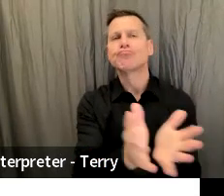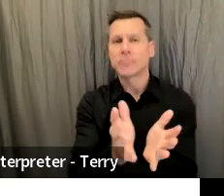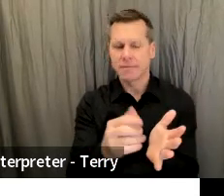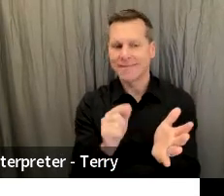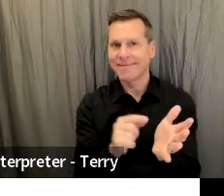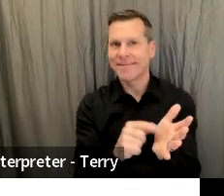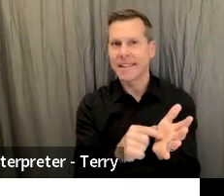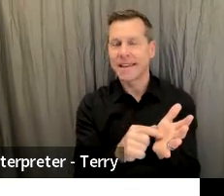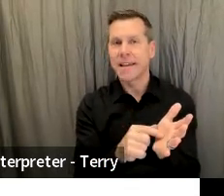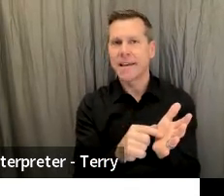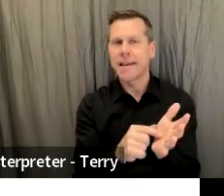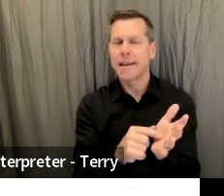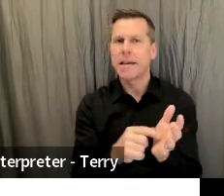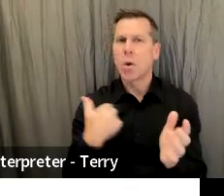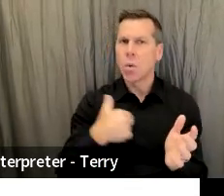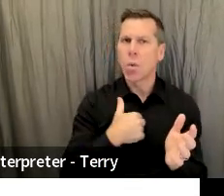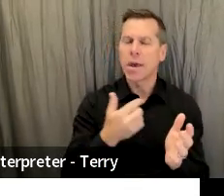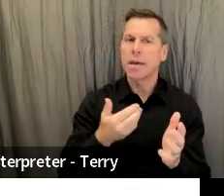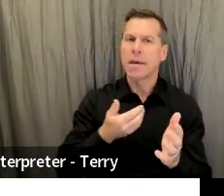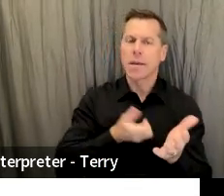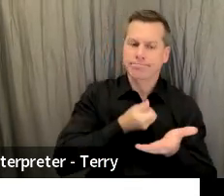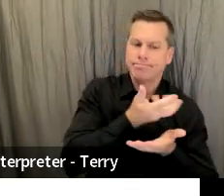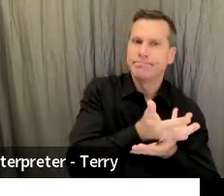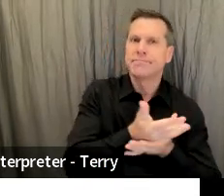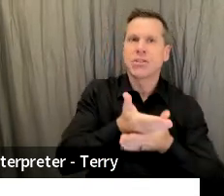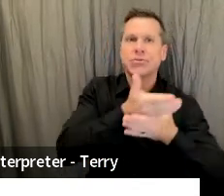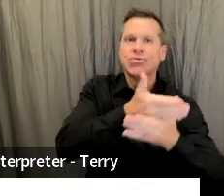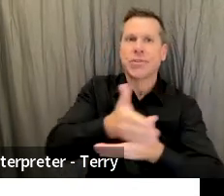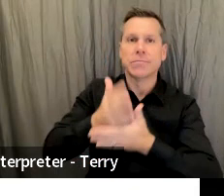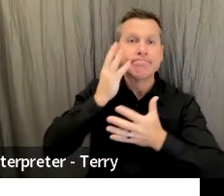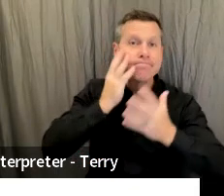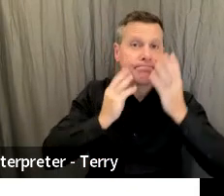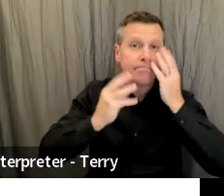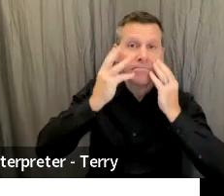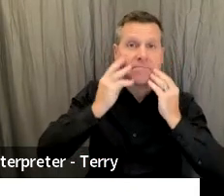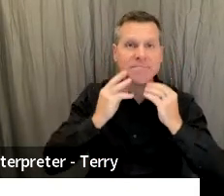about different experience says that we had had as new instructors